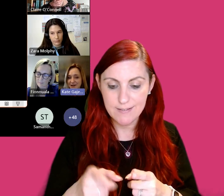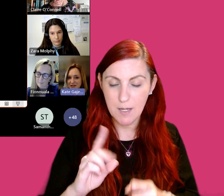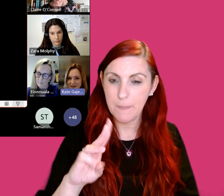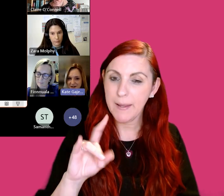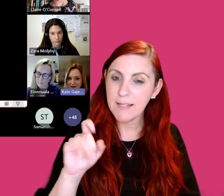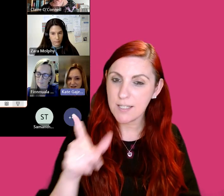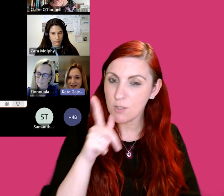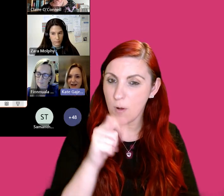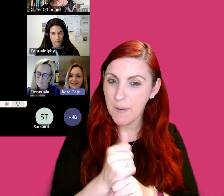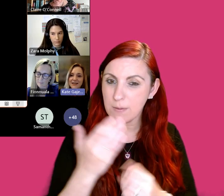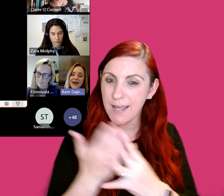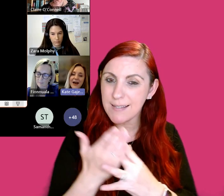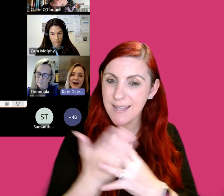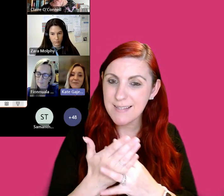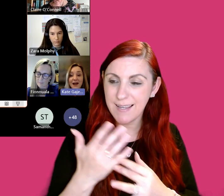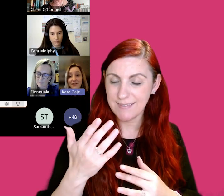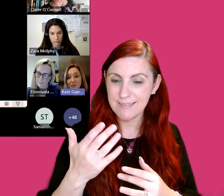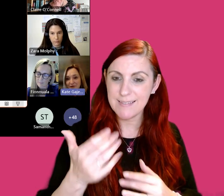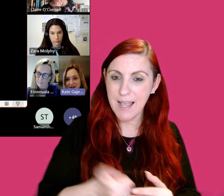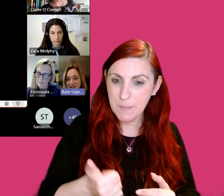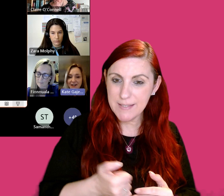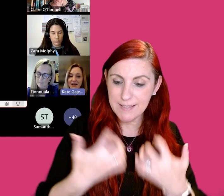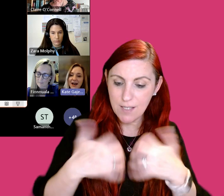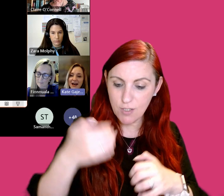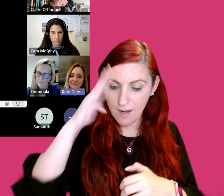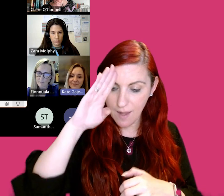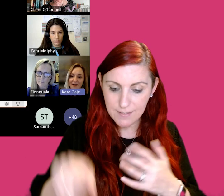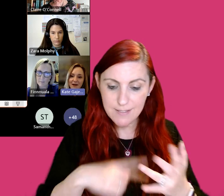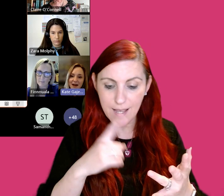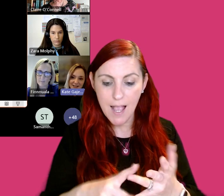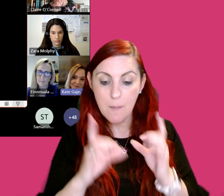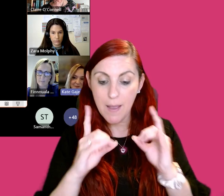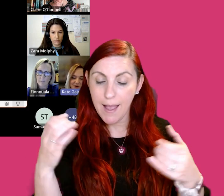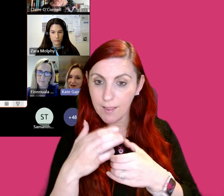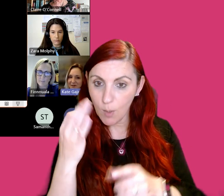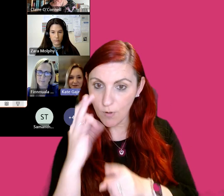diabetes technology in Ireland I'm a healthcare professional um I'm an active member of many